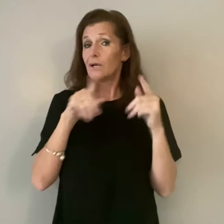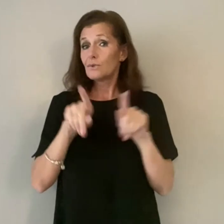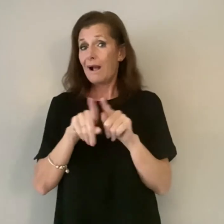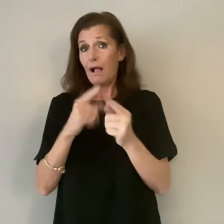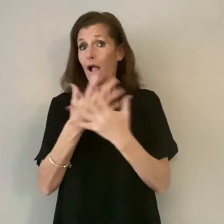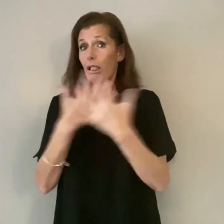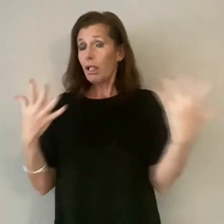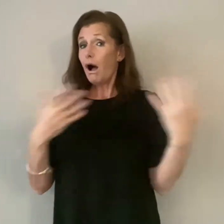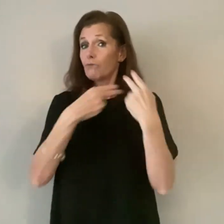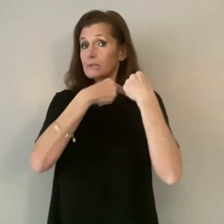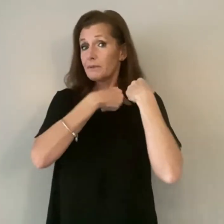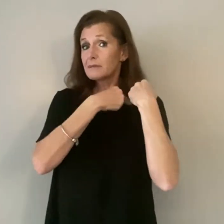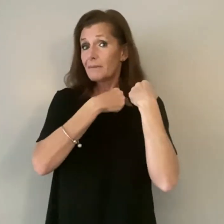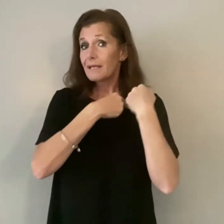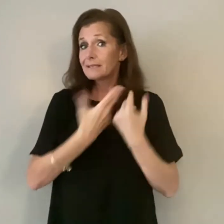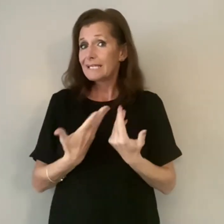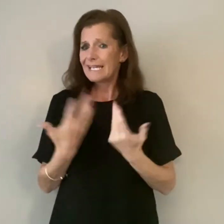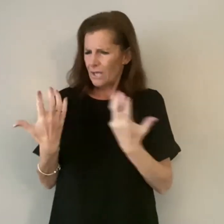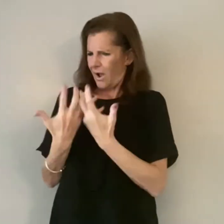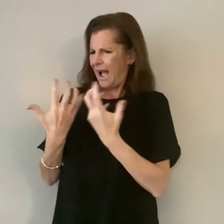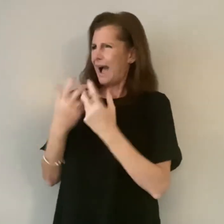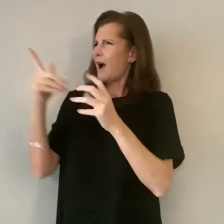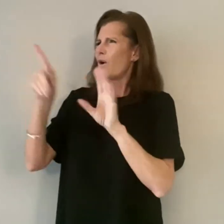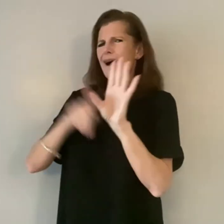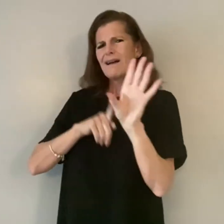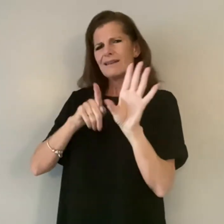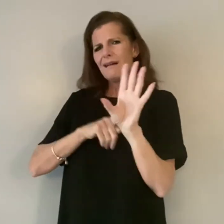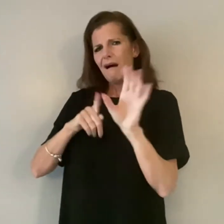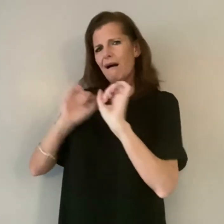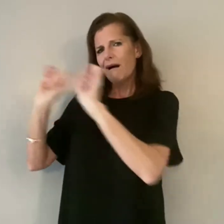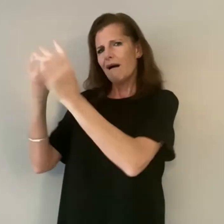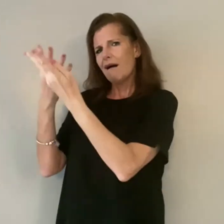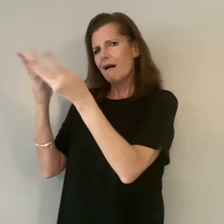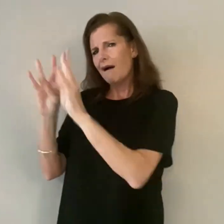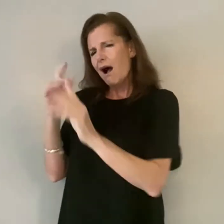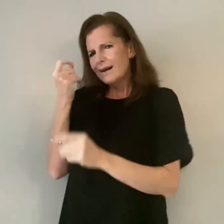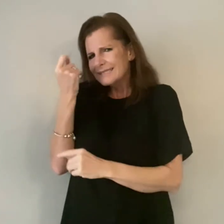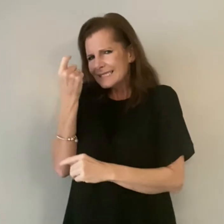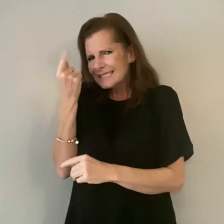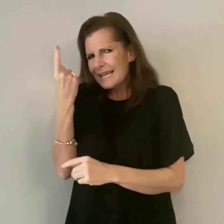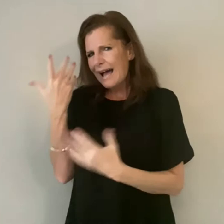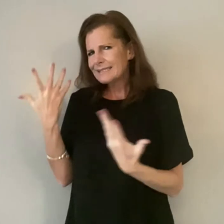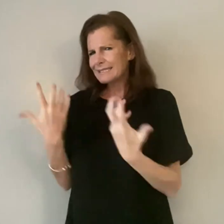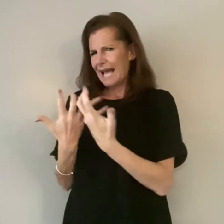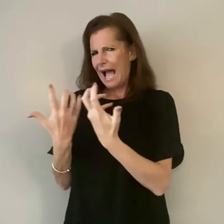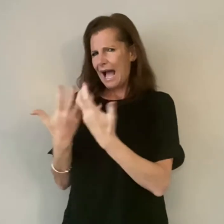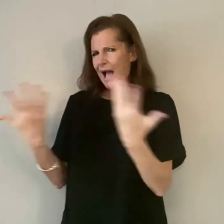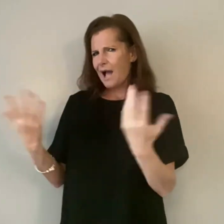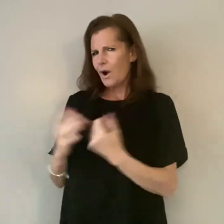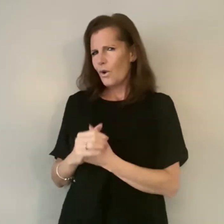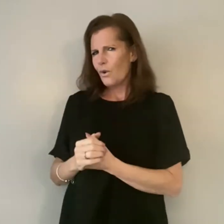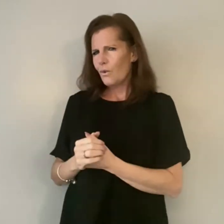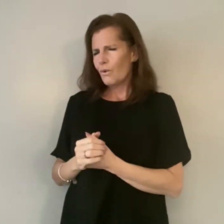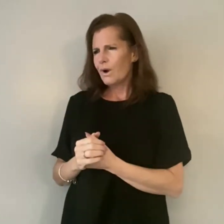there's a lot of liability there. So how do young people on your board understand it and sort of meet those responsibilities